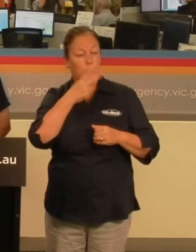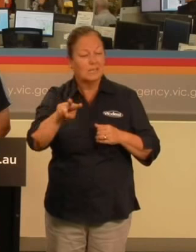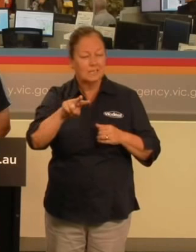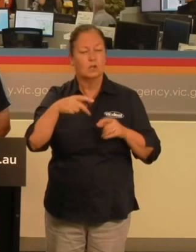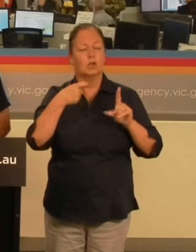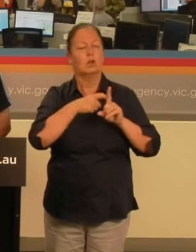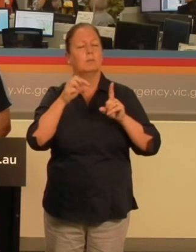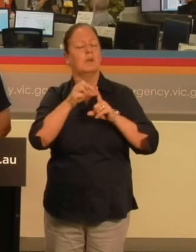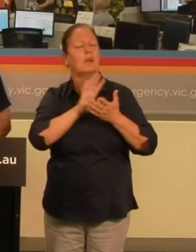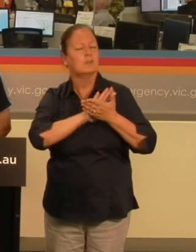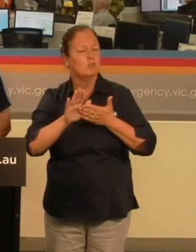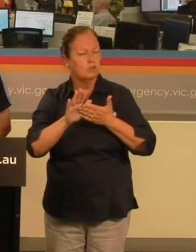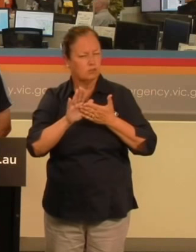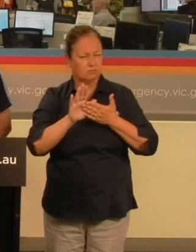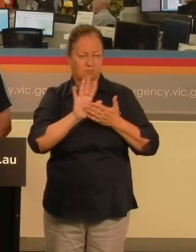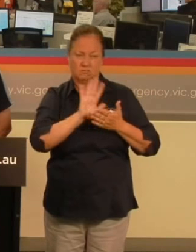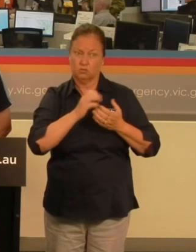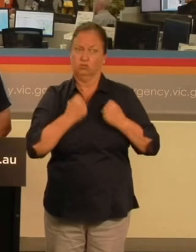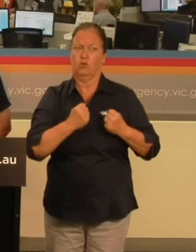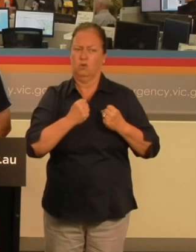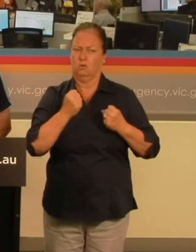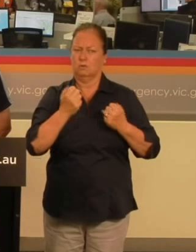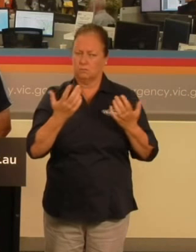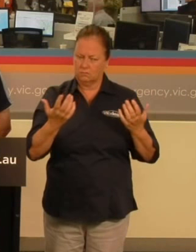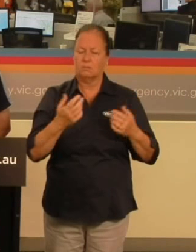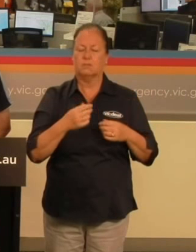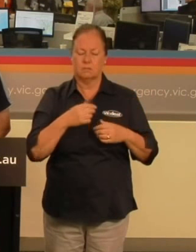of the Alps so we do have a severe weather warning that covers that and